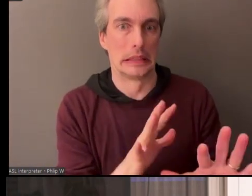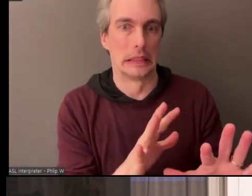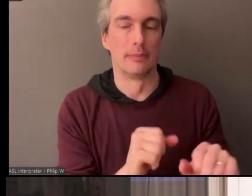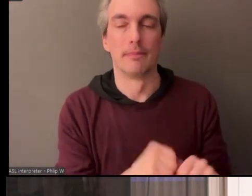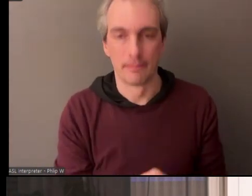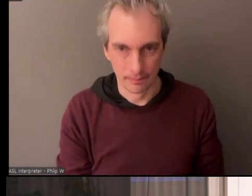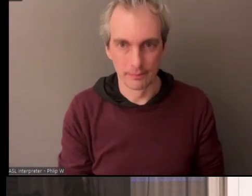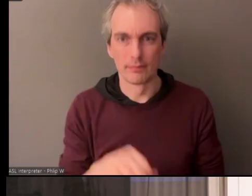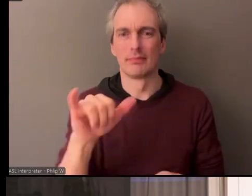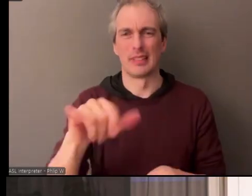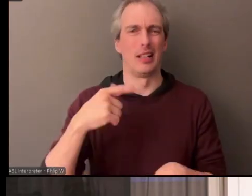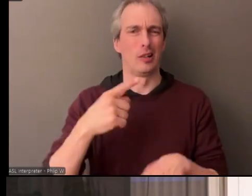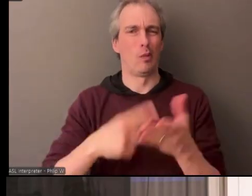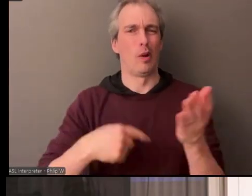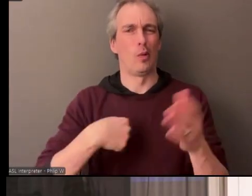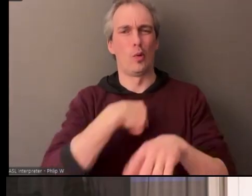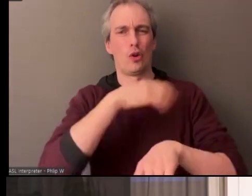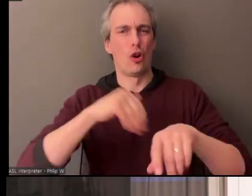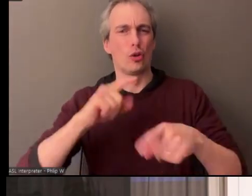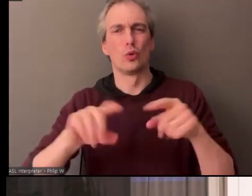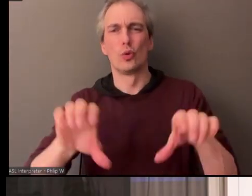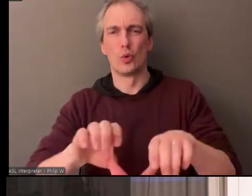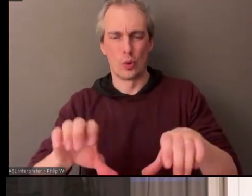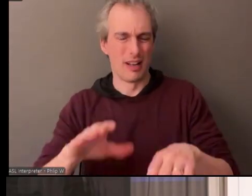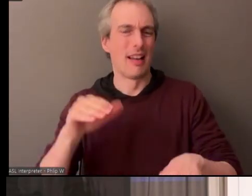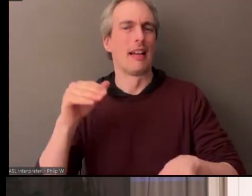And tonight, we're gonna cover the concept of acceptance criteria,